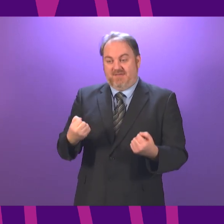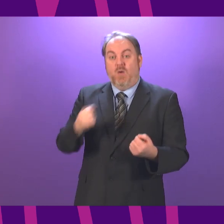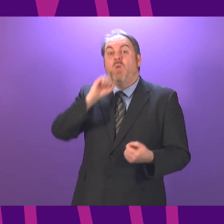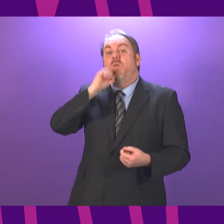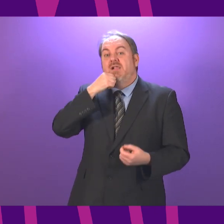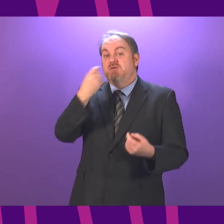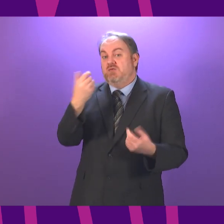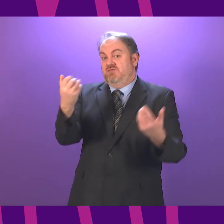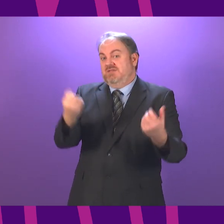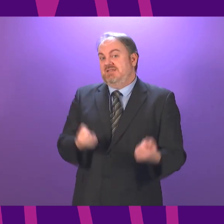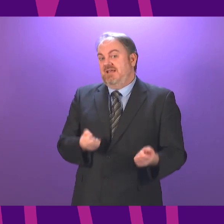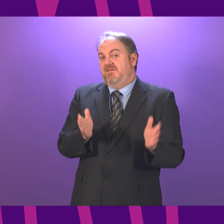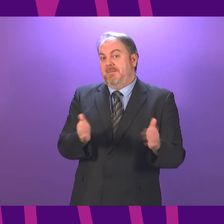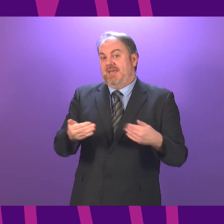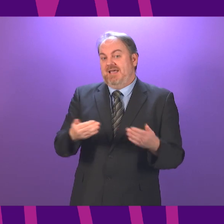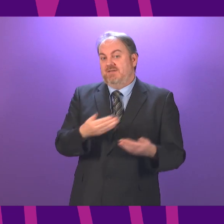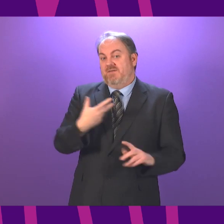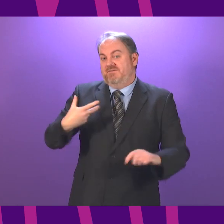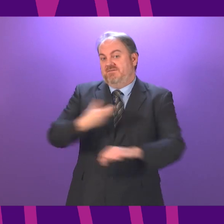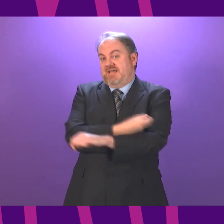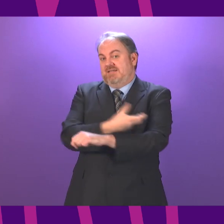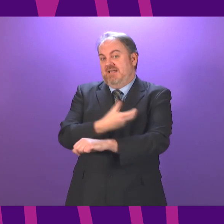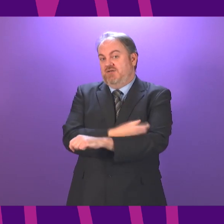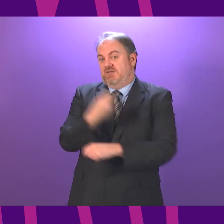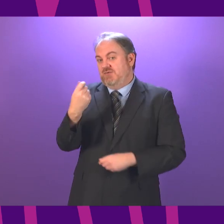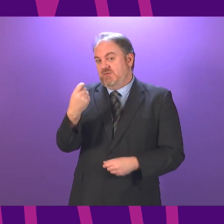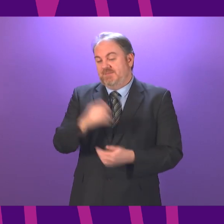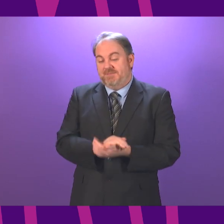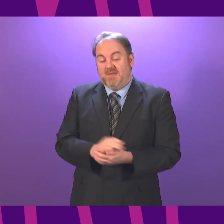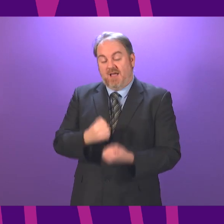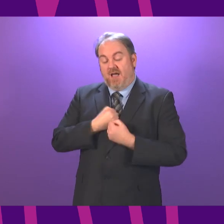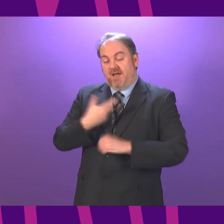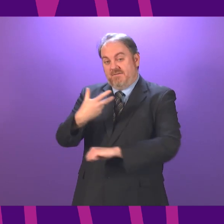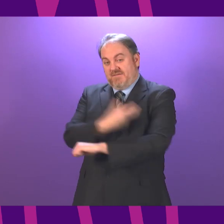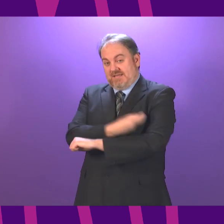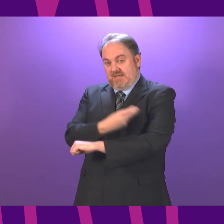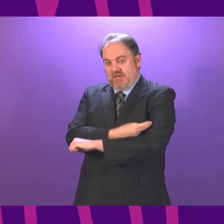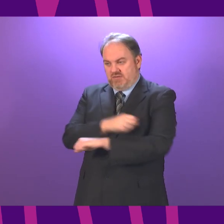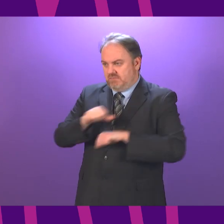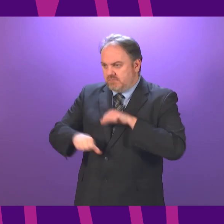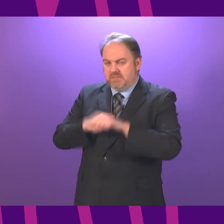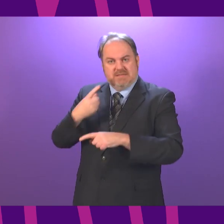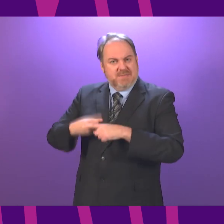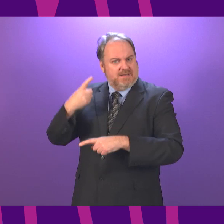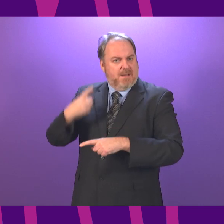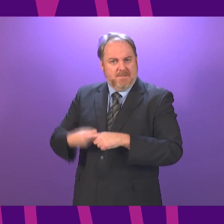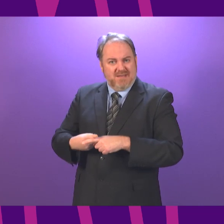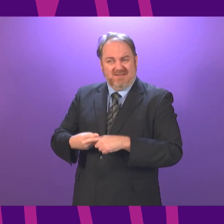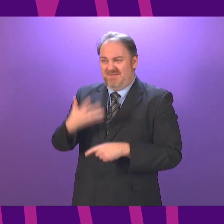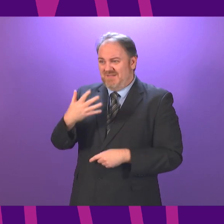I come back to the central numbers. Our vaccination programme is gathering pace. From last Monday to this Monday, there has been a 50 per cent increase in the daily numbers